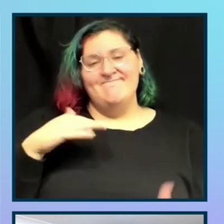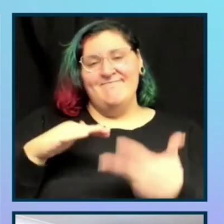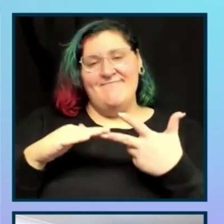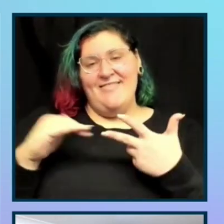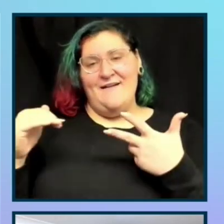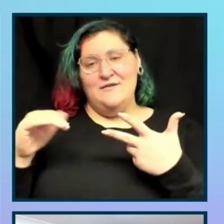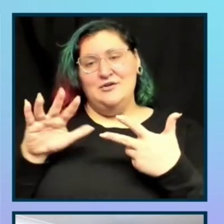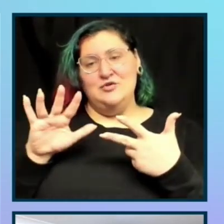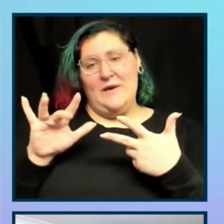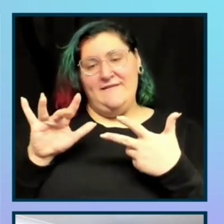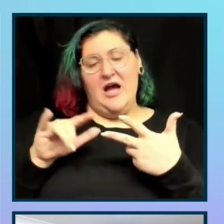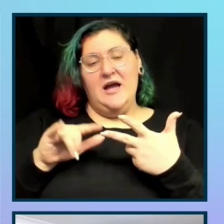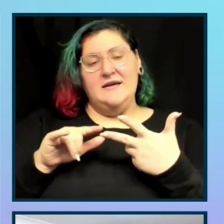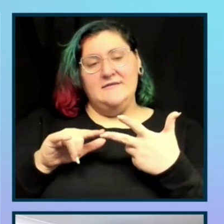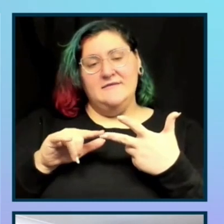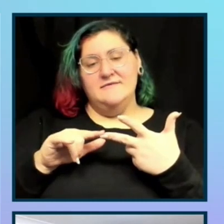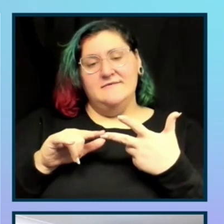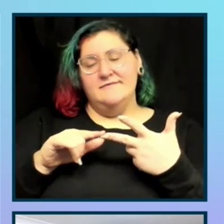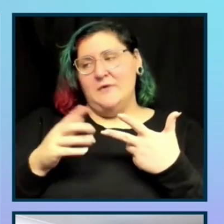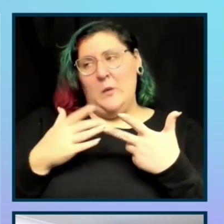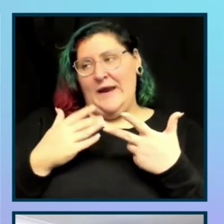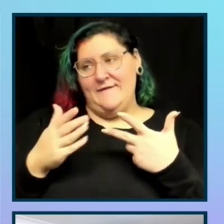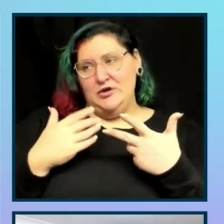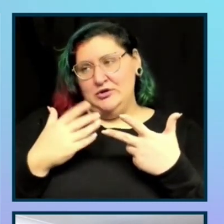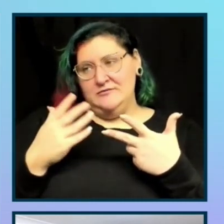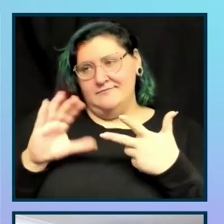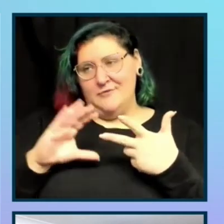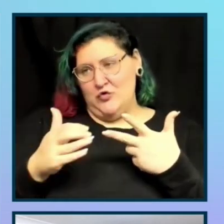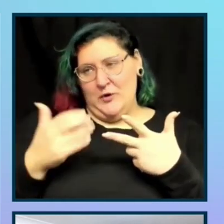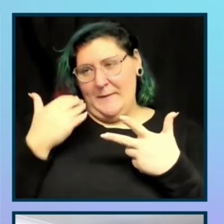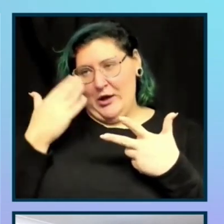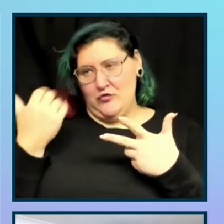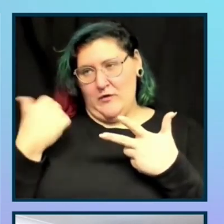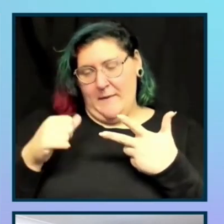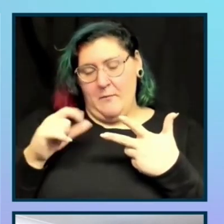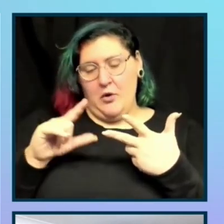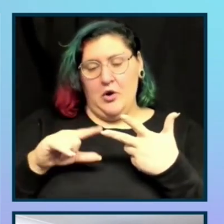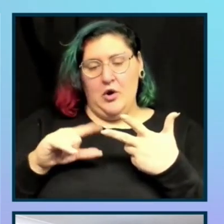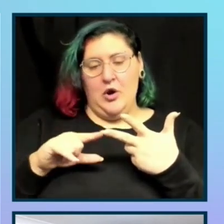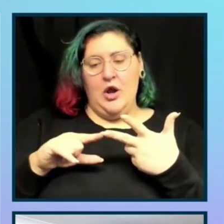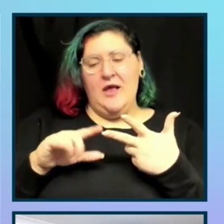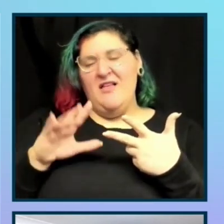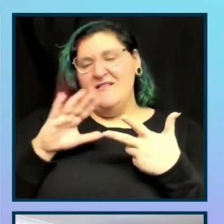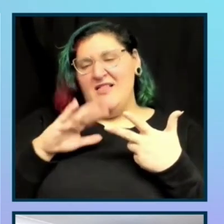in whatever faction it happened to be and turned out that she'd been leveling up with a crew